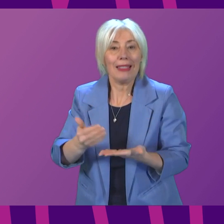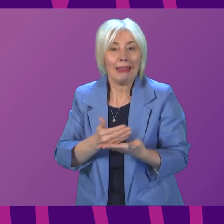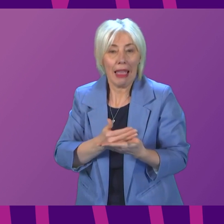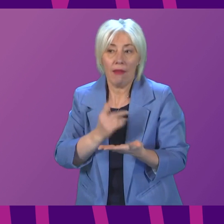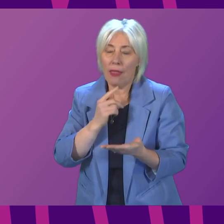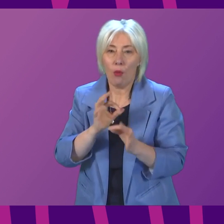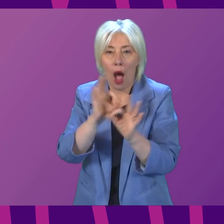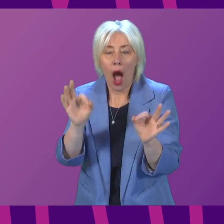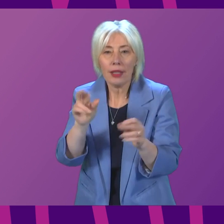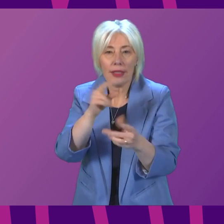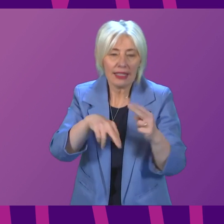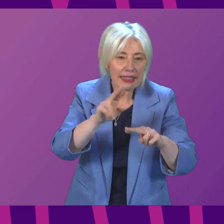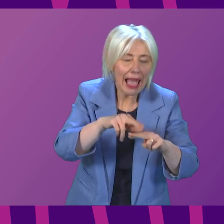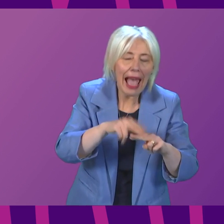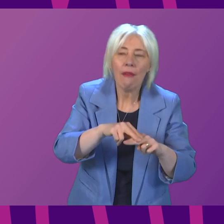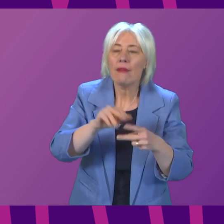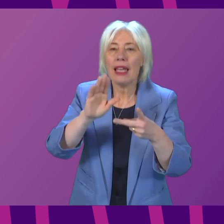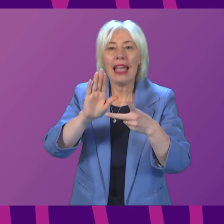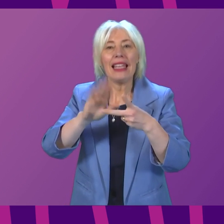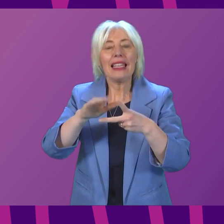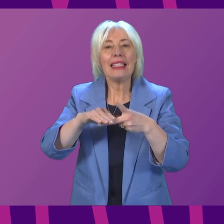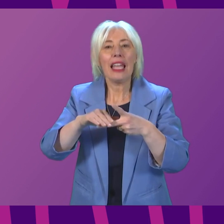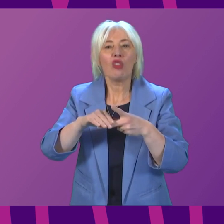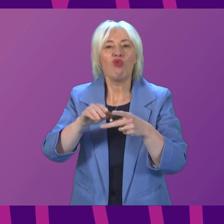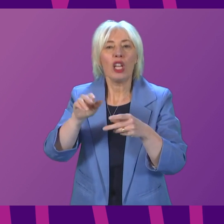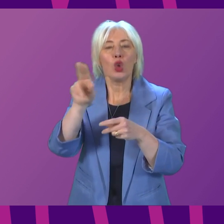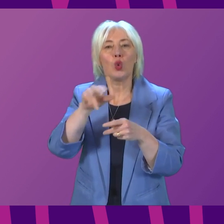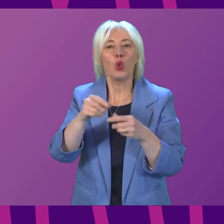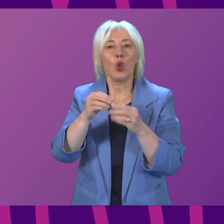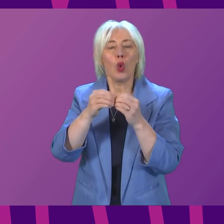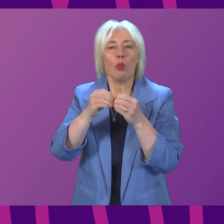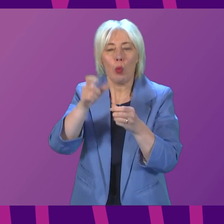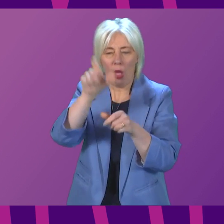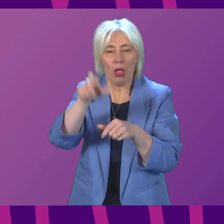ask staff and secondary school pupils to wear face coverings, he opposes that for political